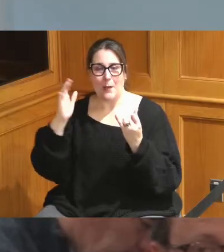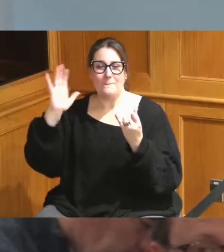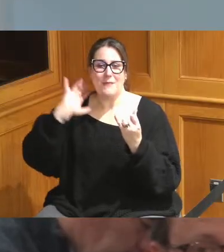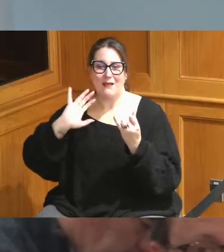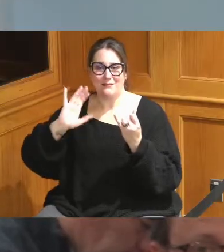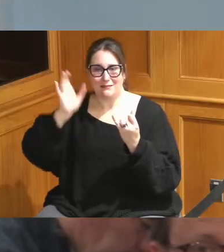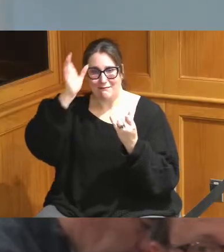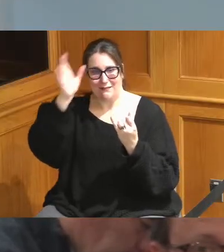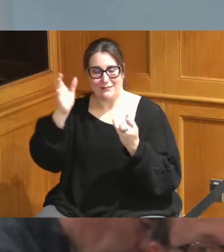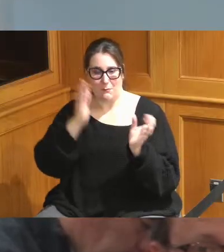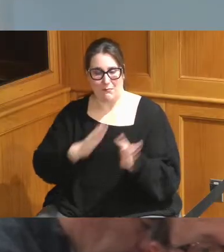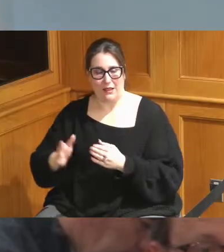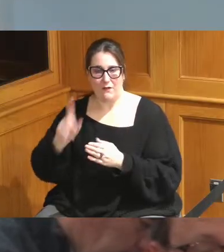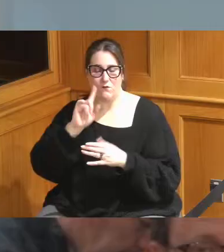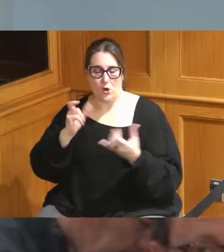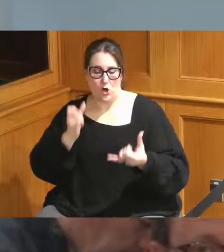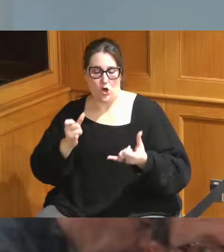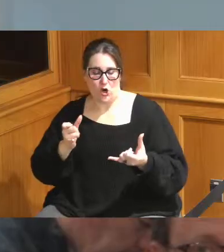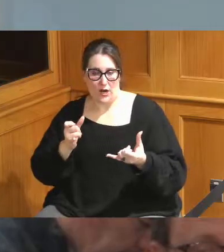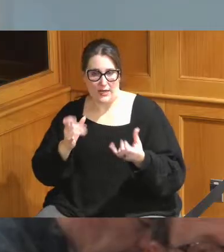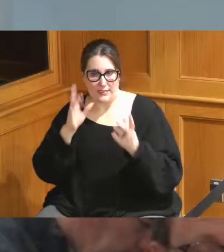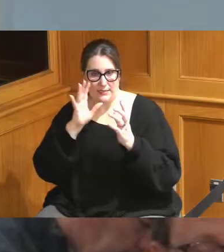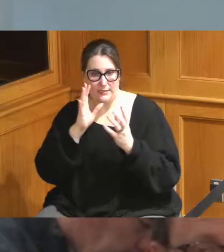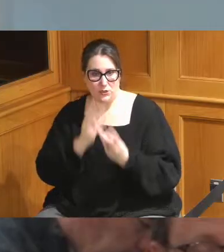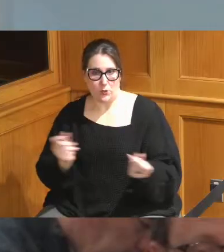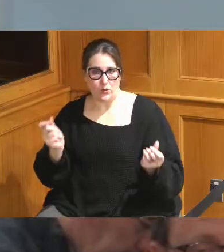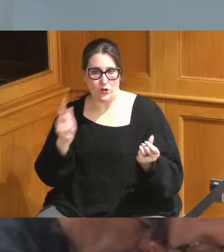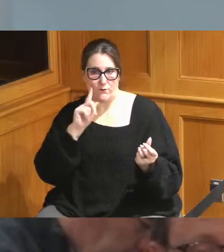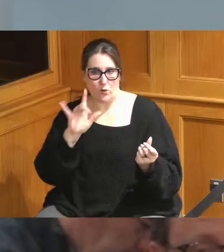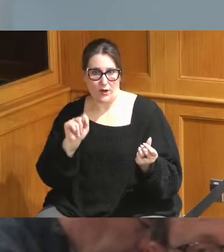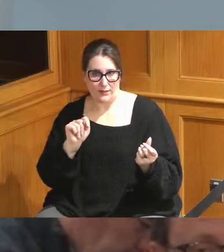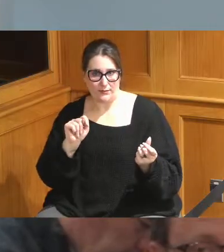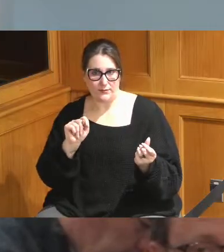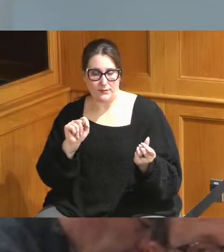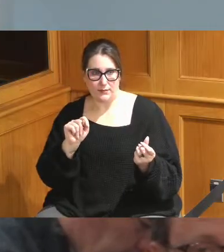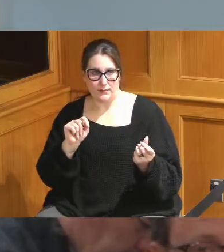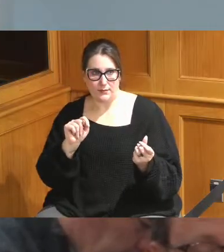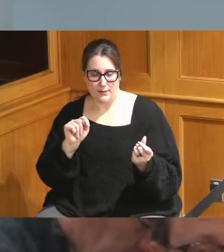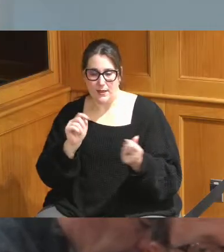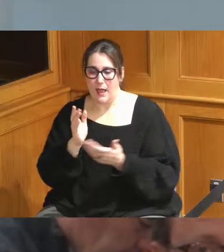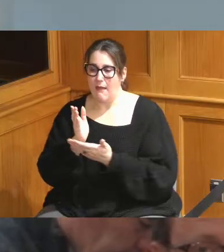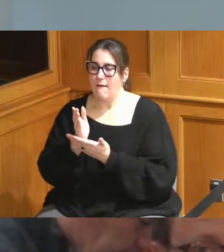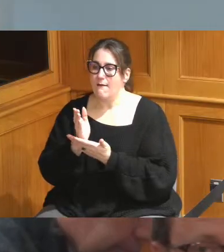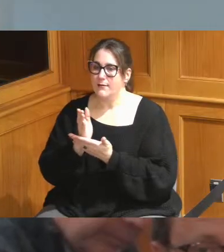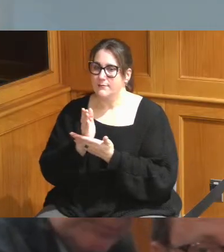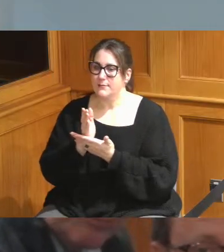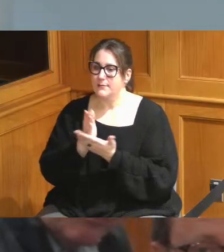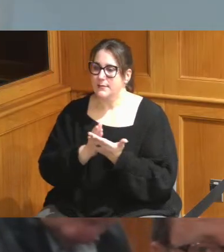arrive at the current density solution here. in some regard the previously complete mixed